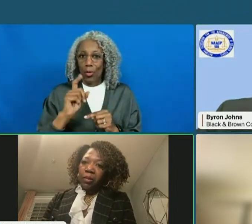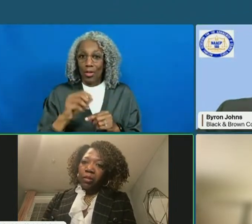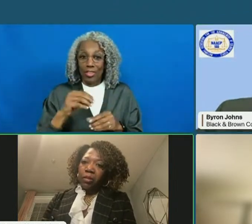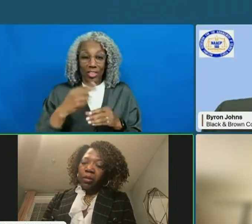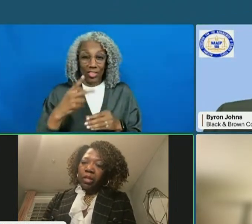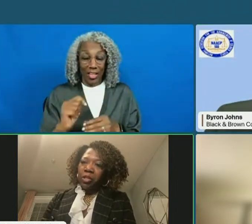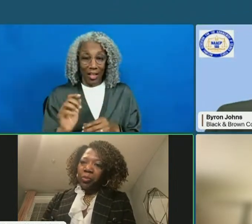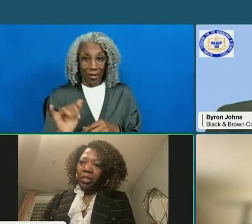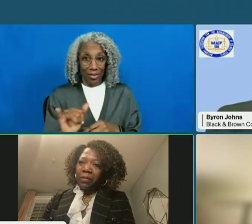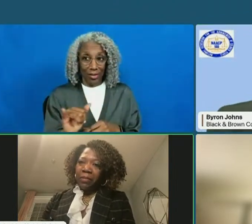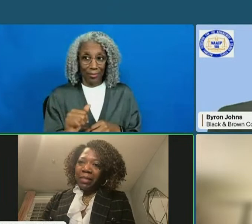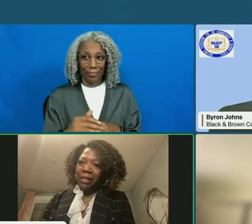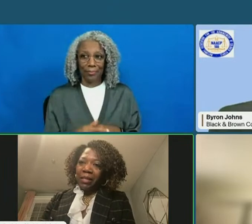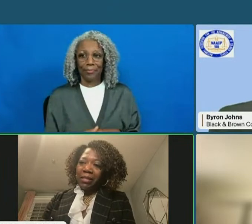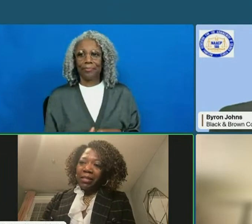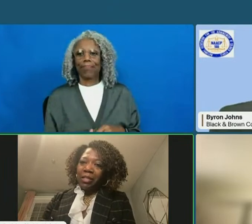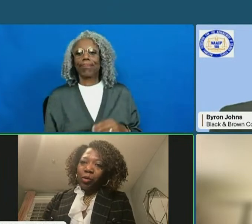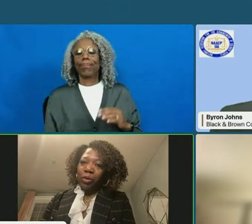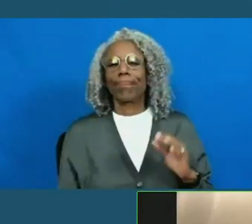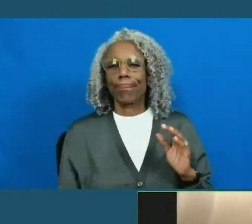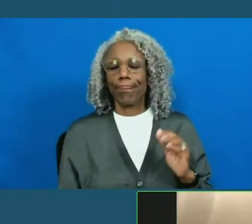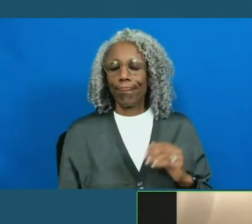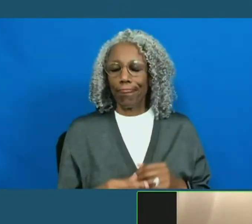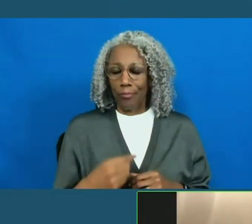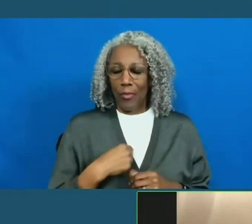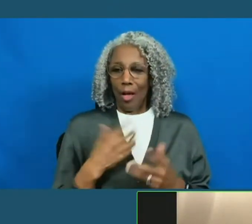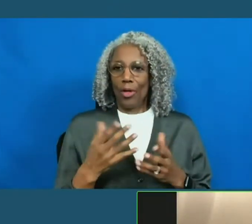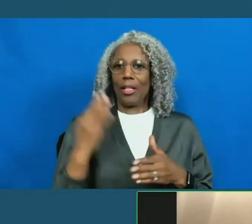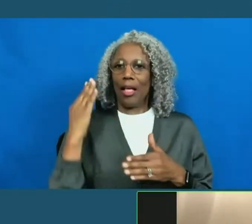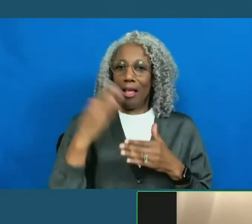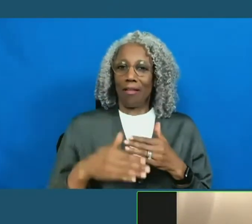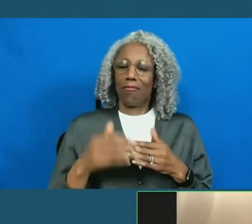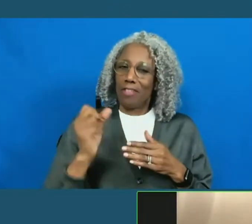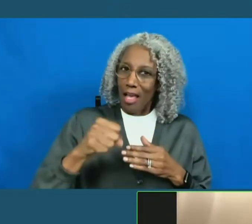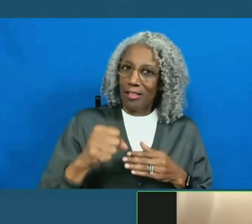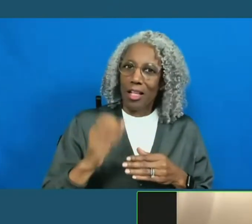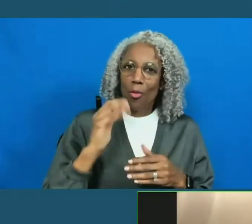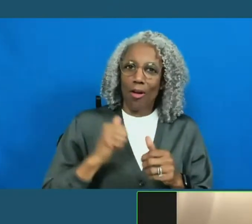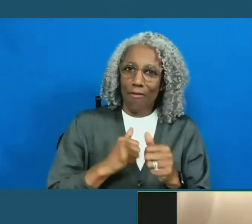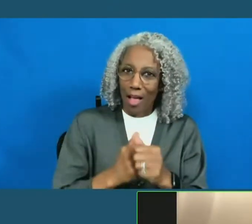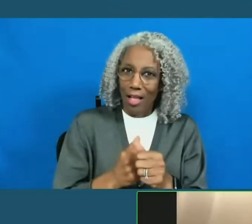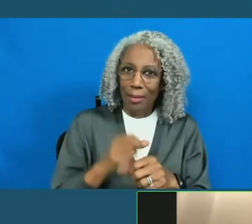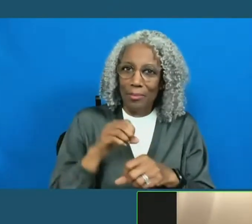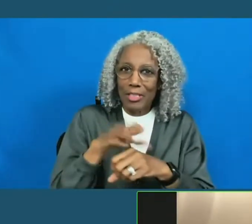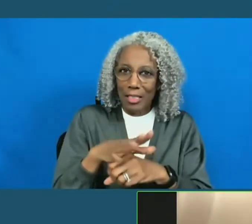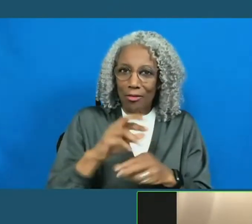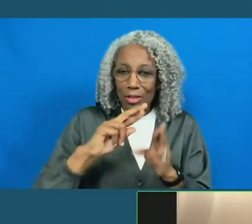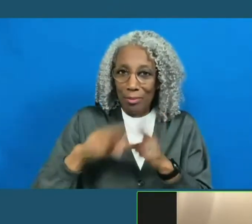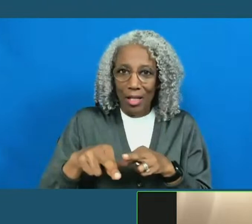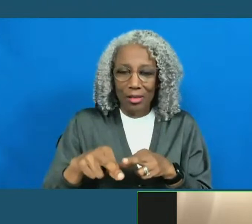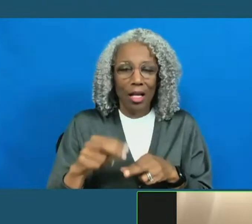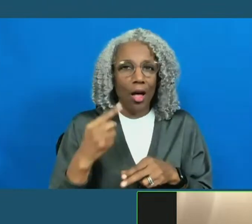questions in the chat back to people also So I just wanted to